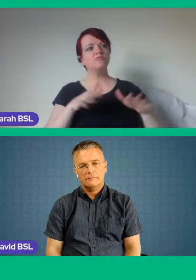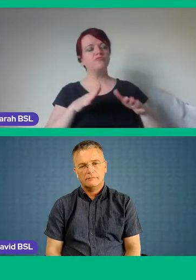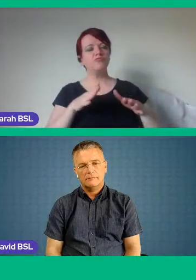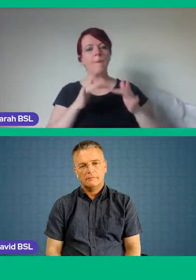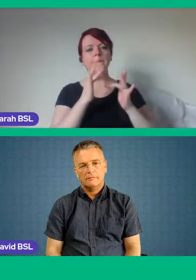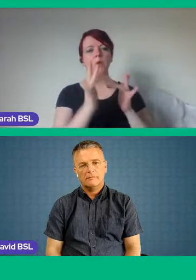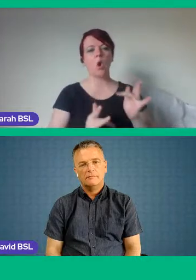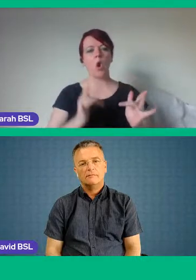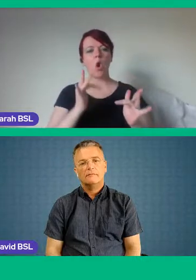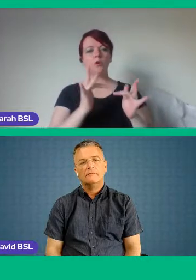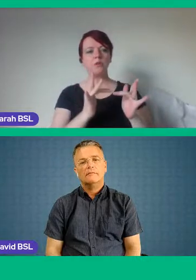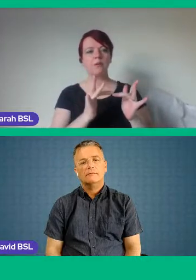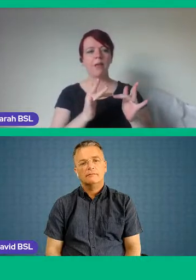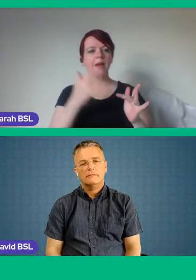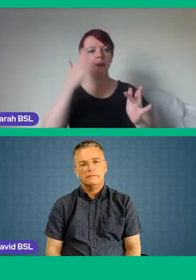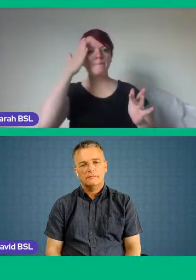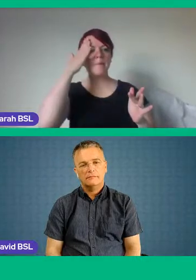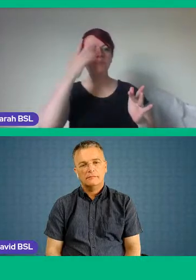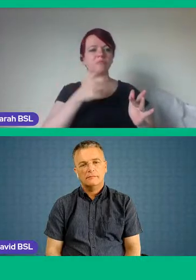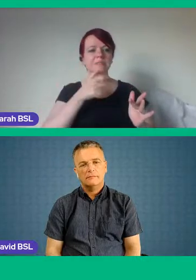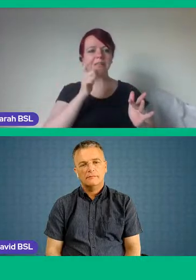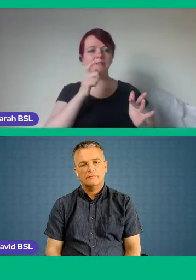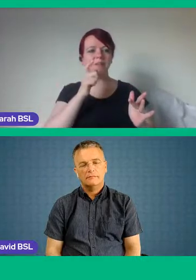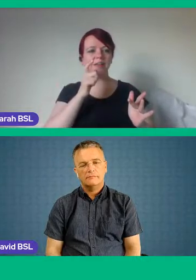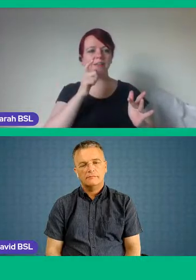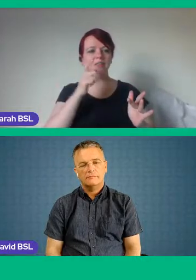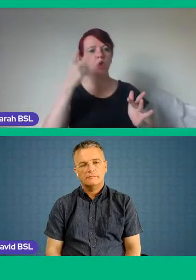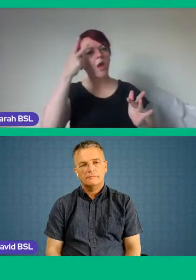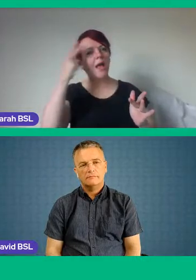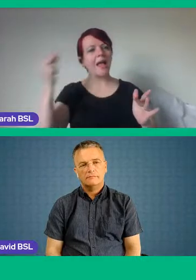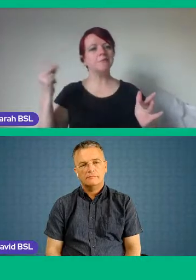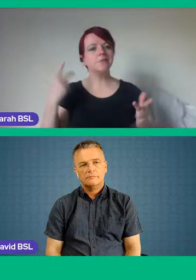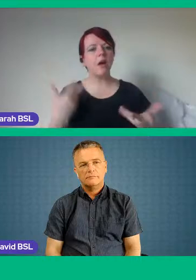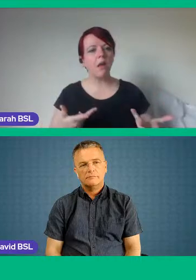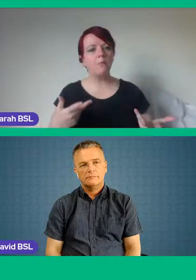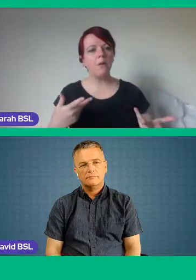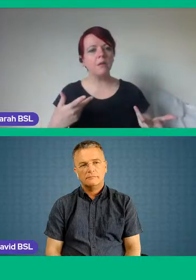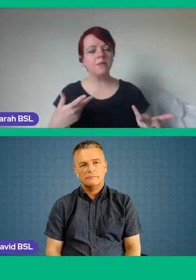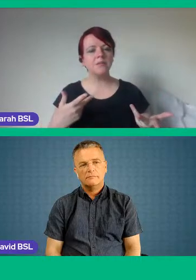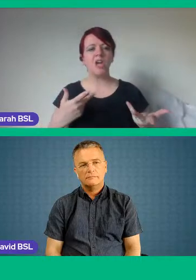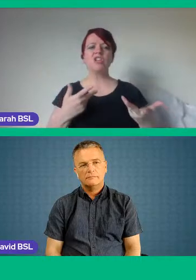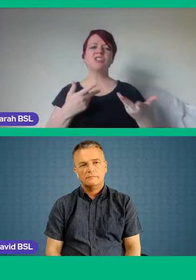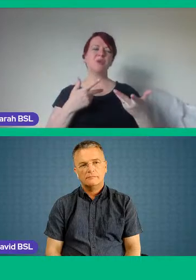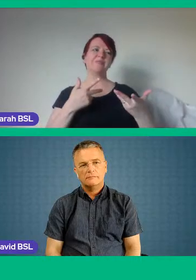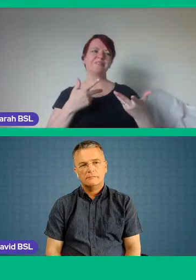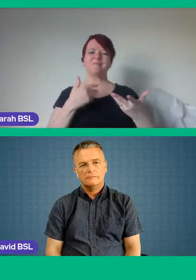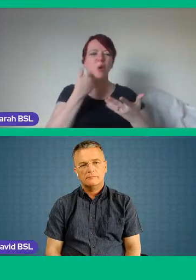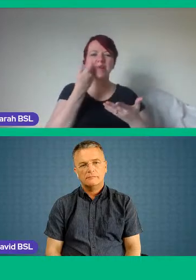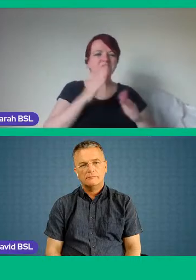So we do go beyond young people as well, and that is cool. In terms of setting up relationships